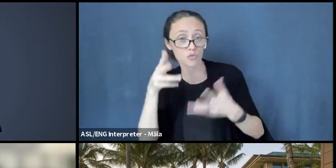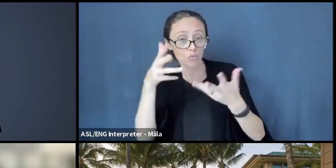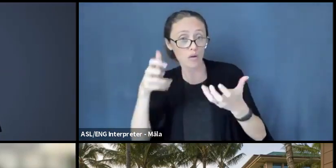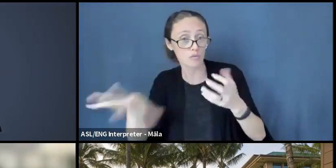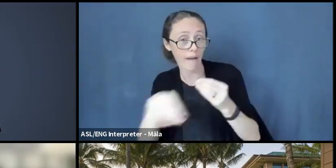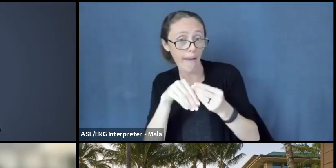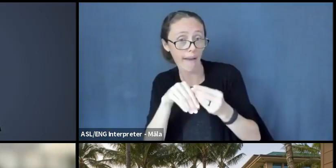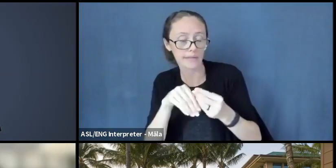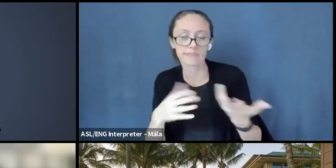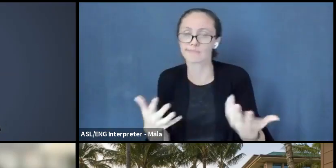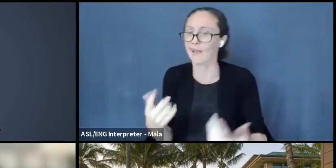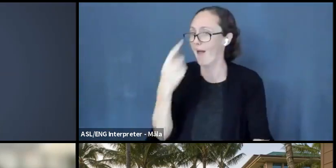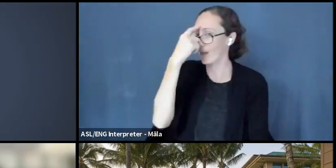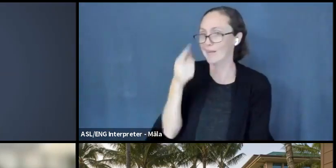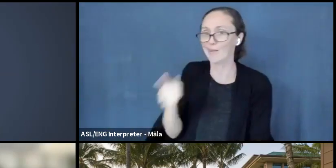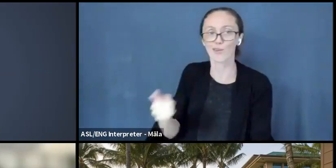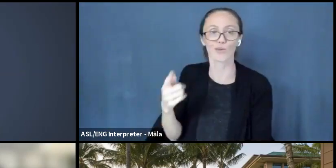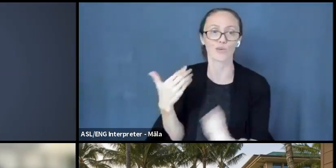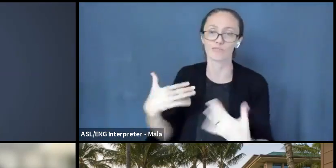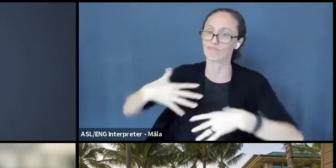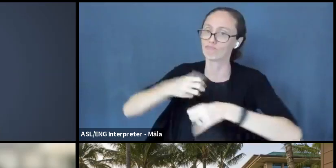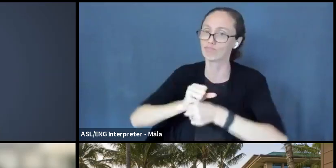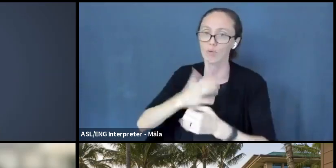I mean, we just need to follow the data.